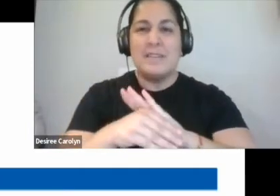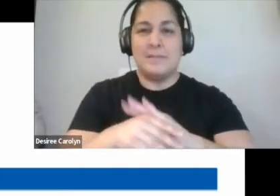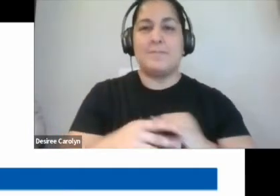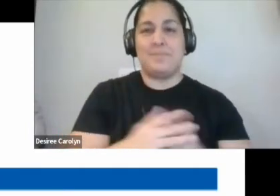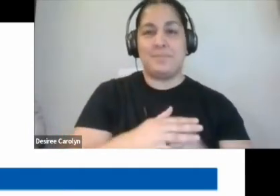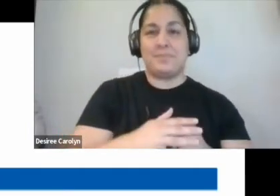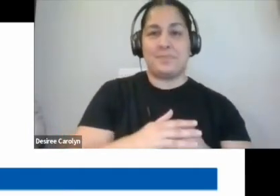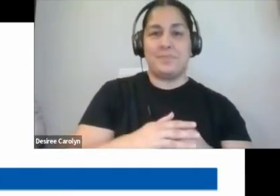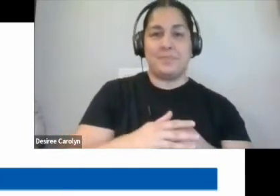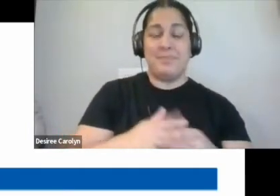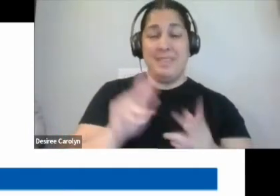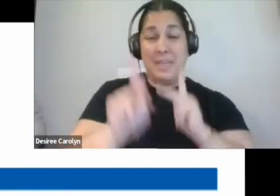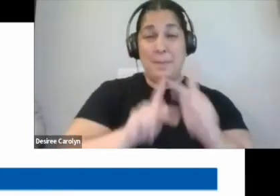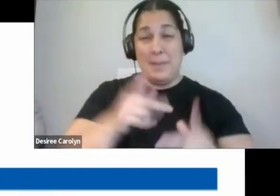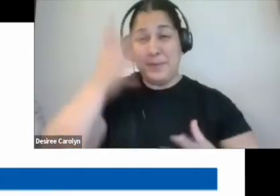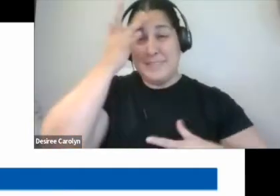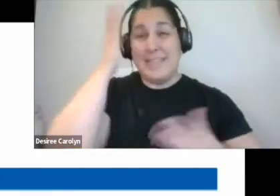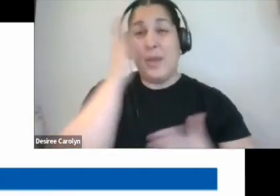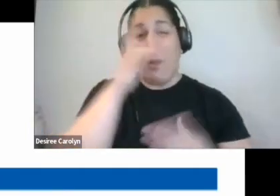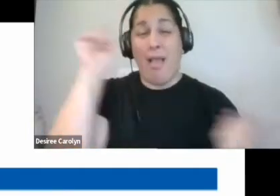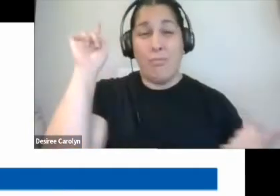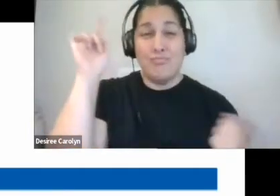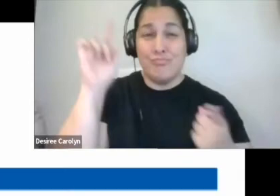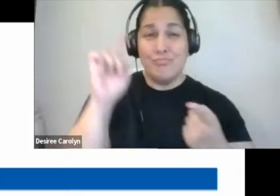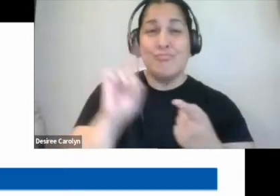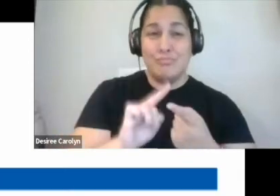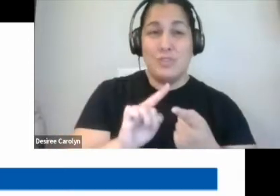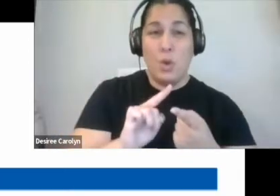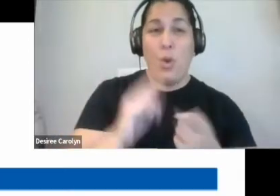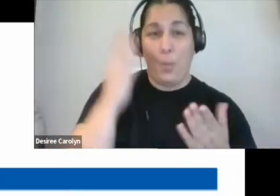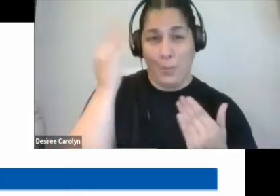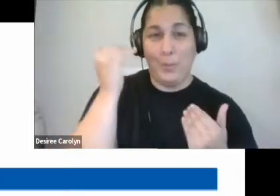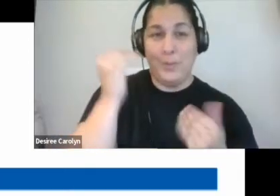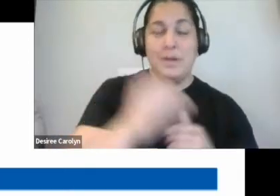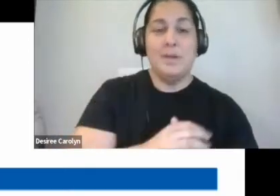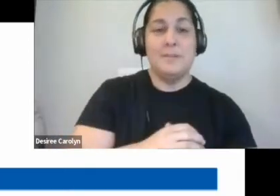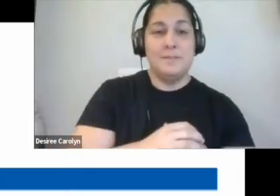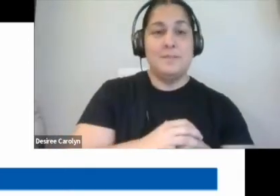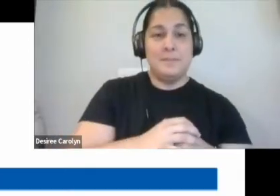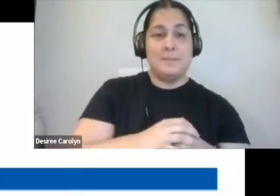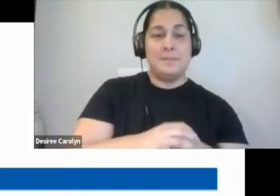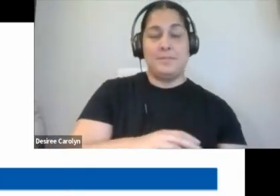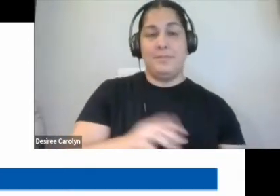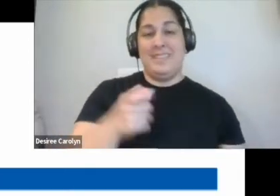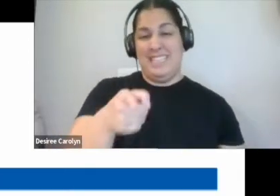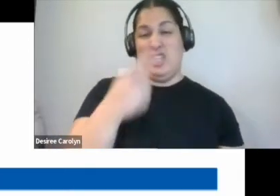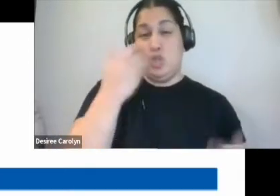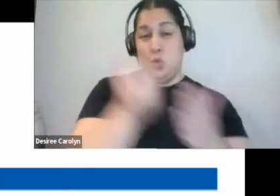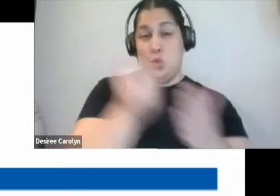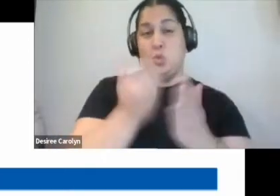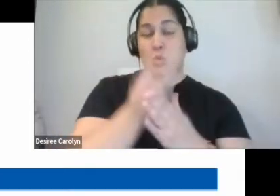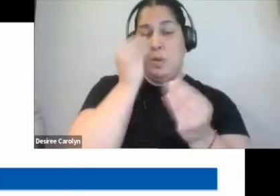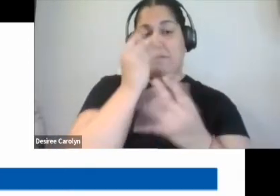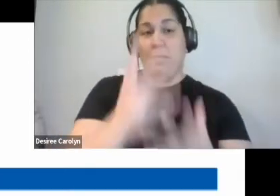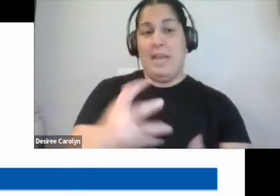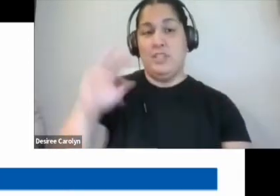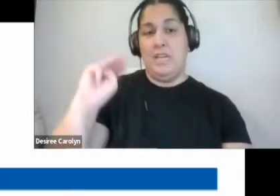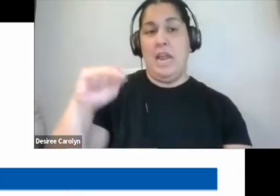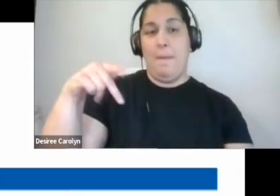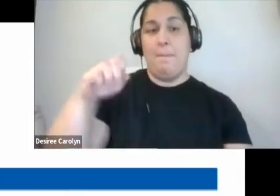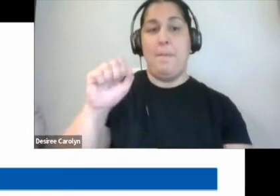And then um this just came out about MPOX and people with HIV suggesting that